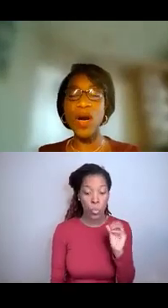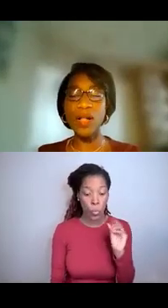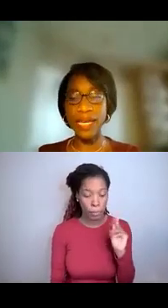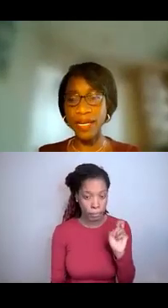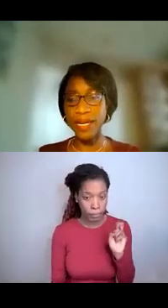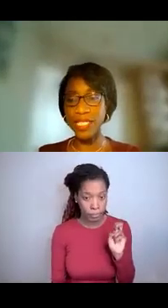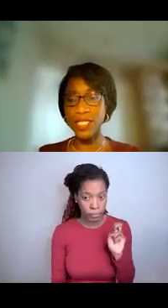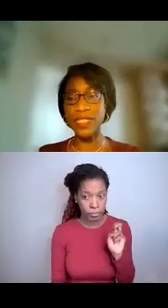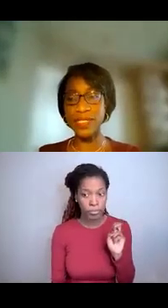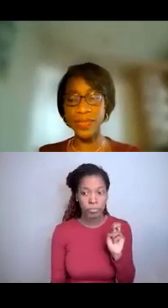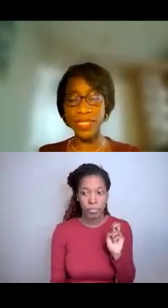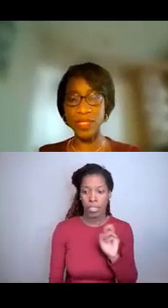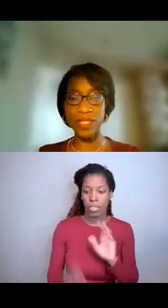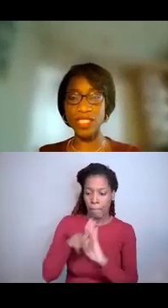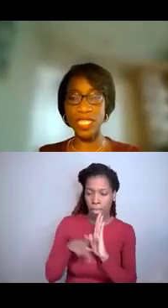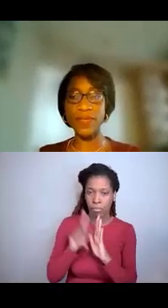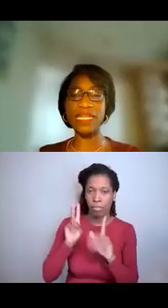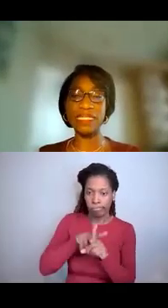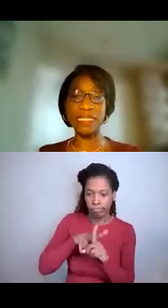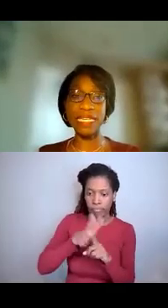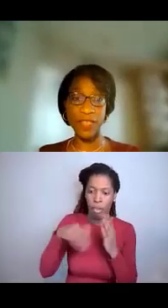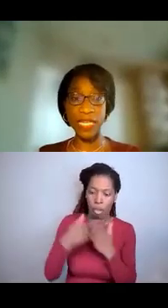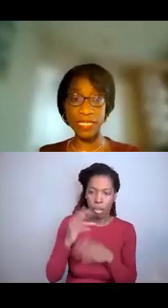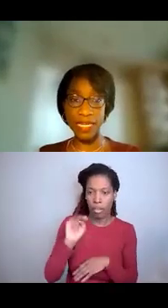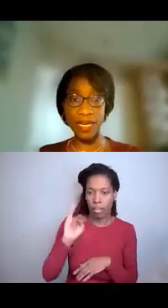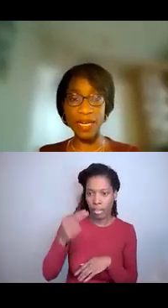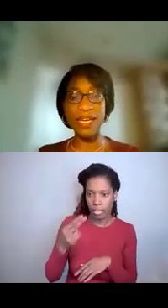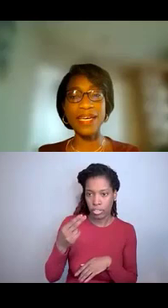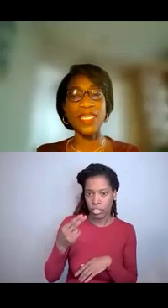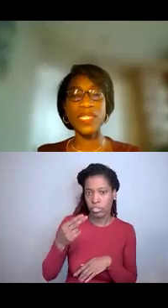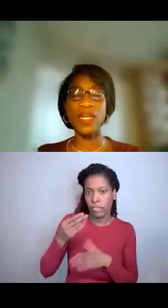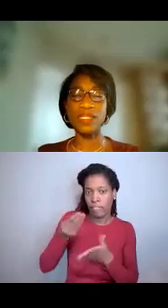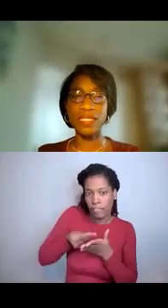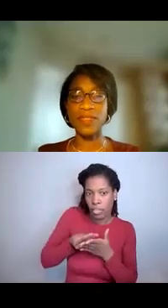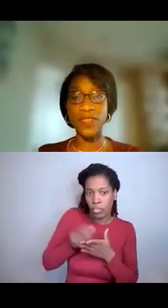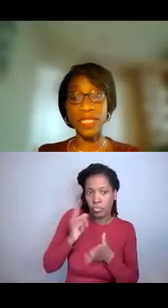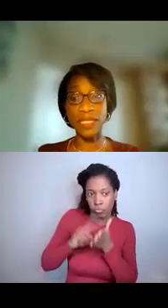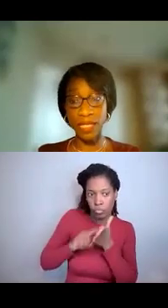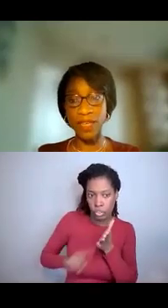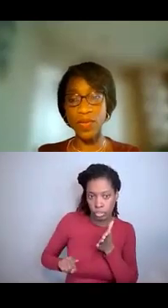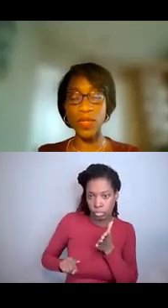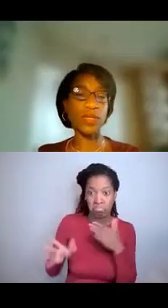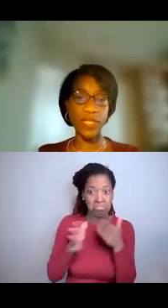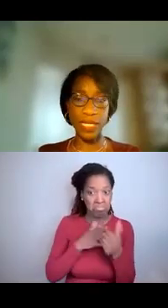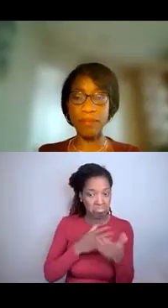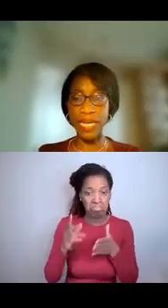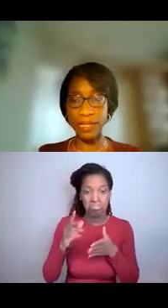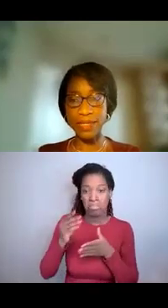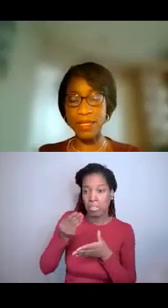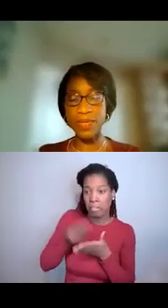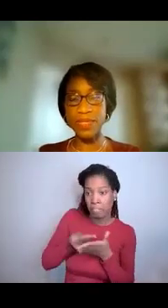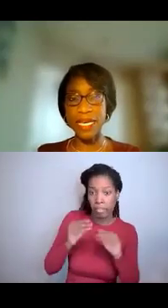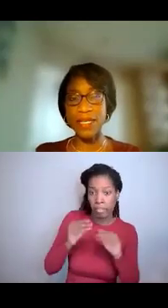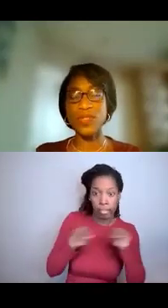to all NIH-funded research generating scientific data regardless of funding level or funding mechanism.